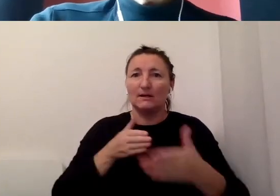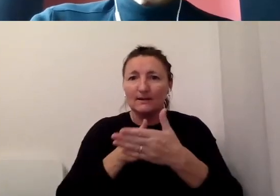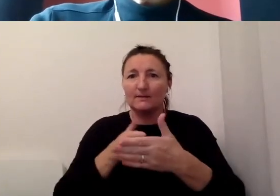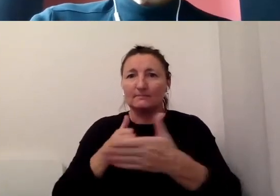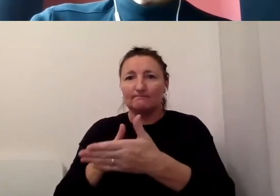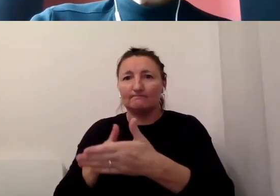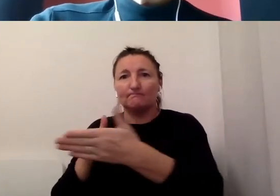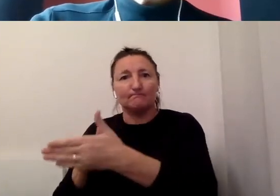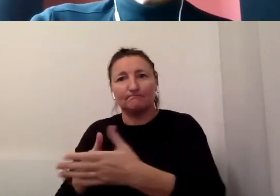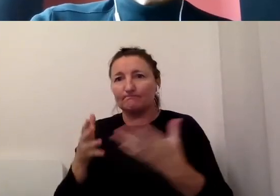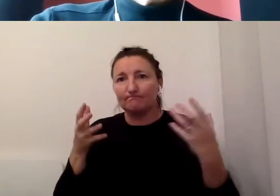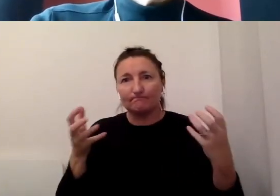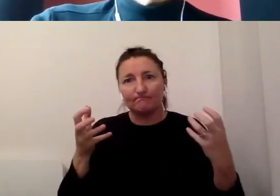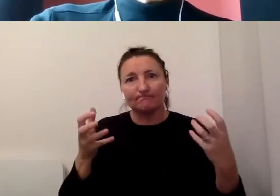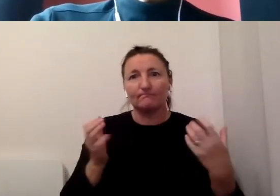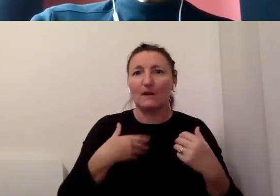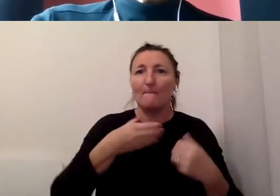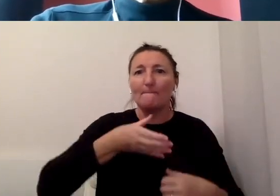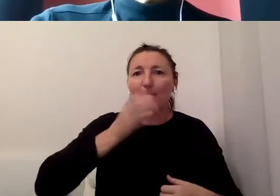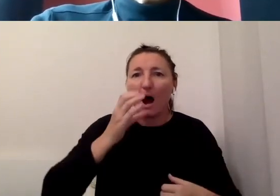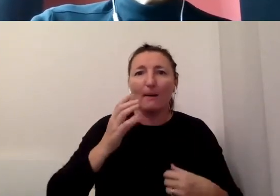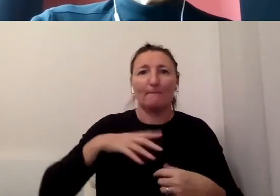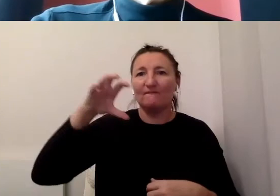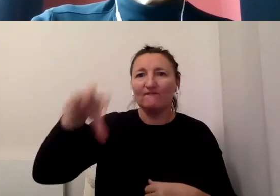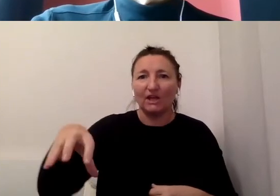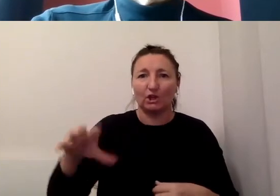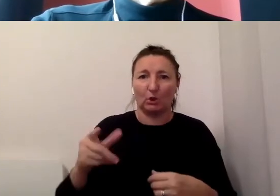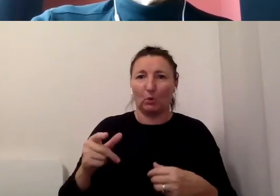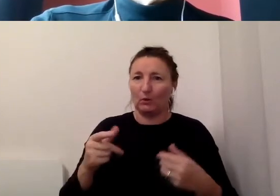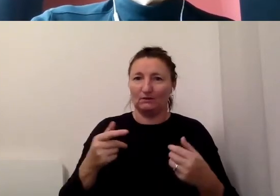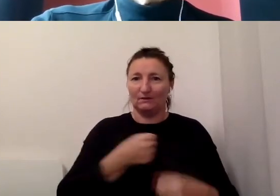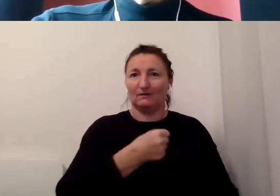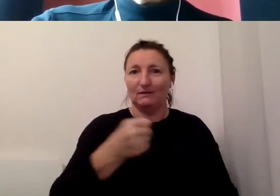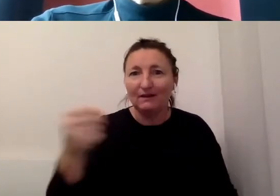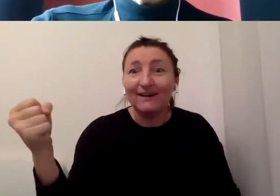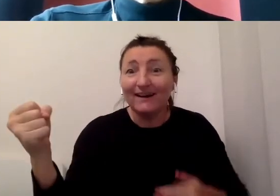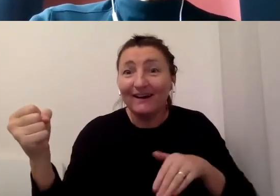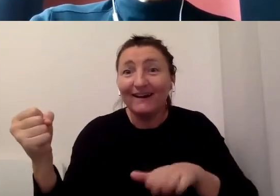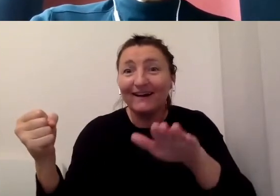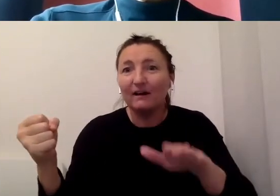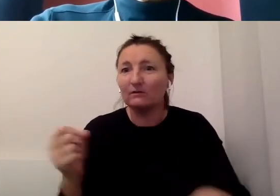like local pubs and venues so that she can enjoy live music, or just a pub lunch. So she's looking